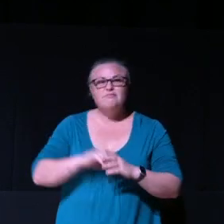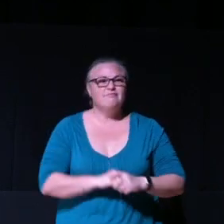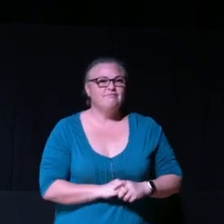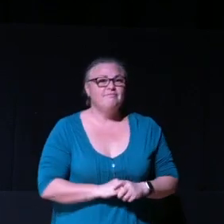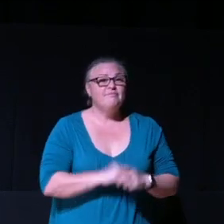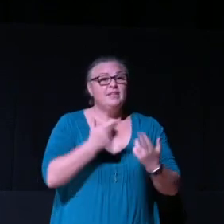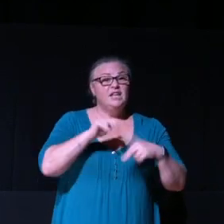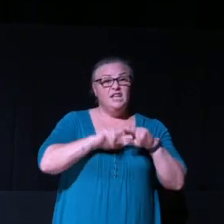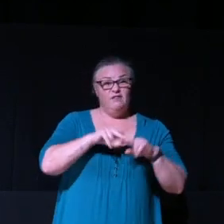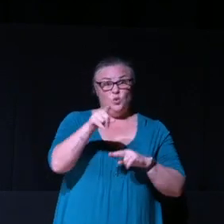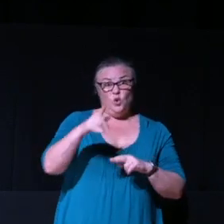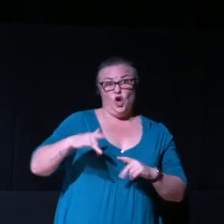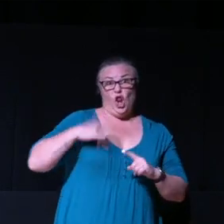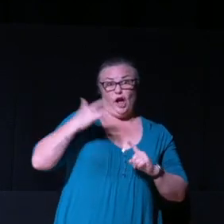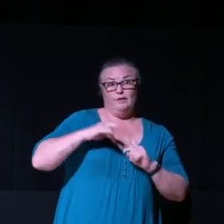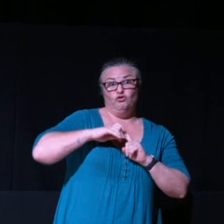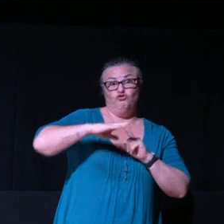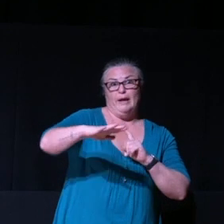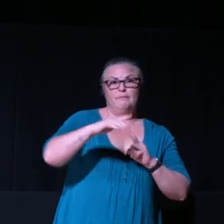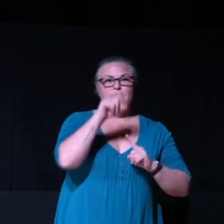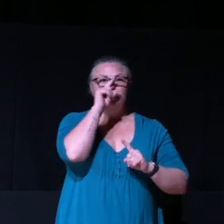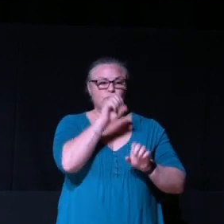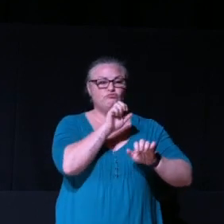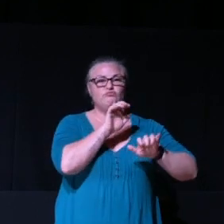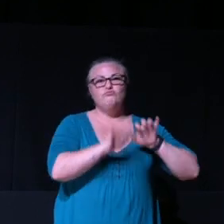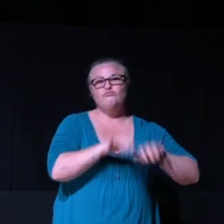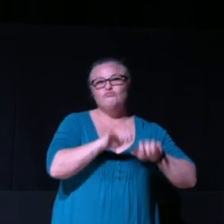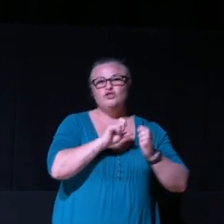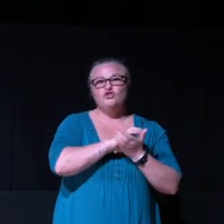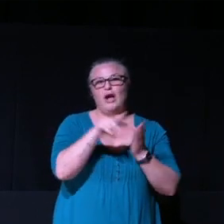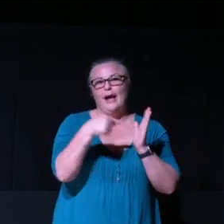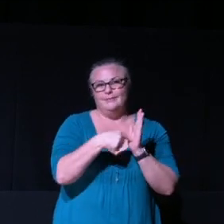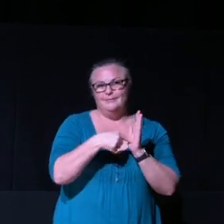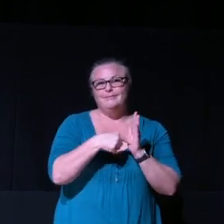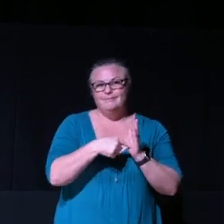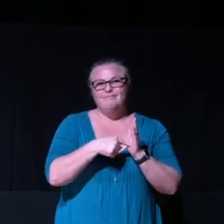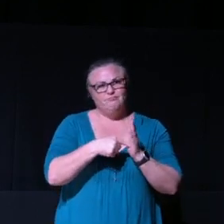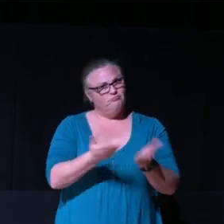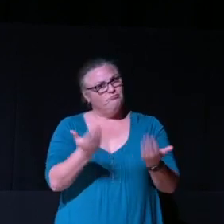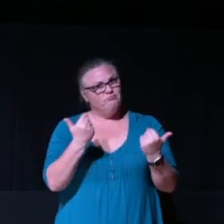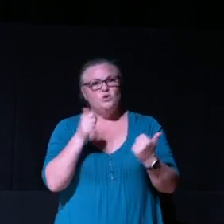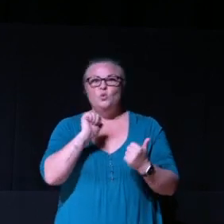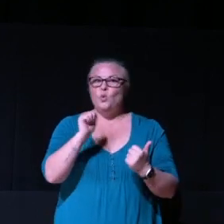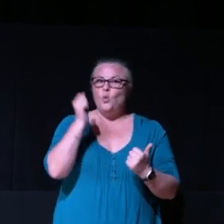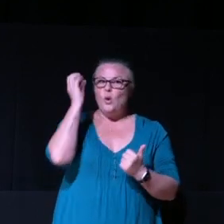the live stream, just pop your comments into the chat window. We'd love to include your views in the discussion.